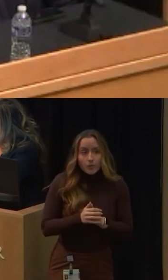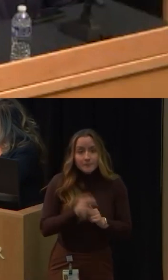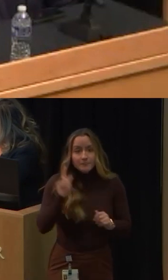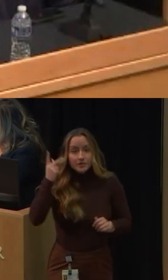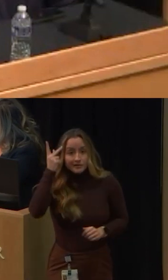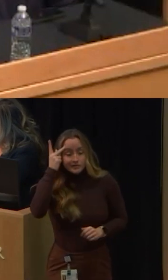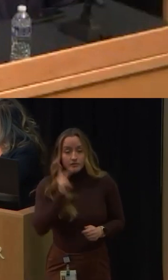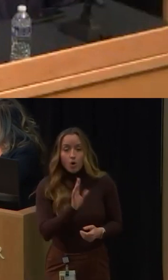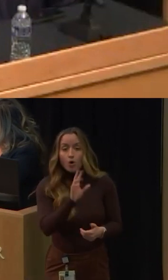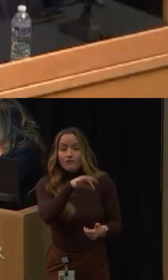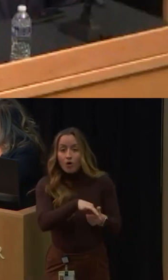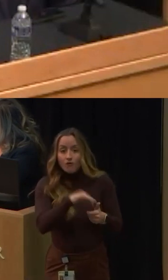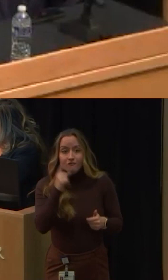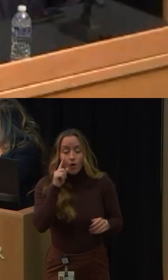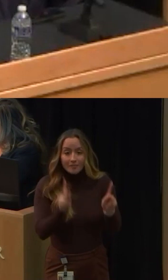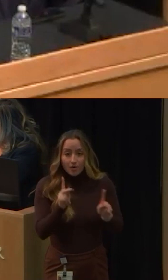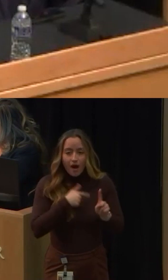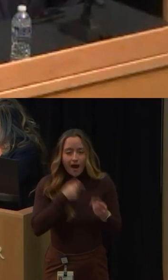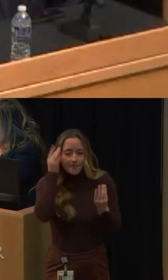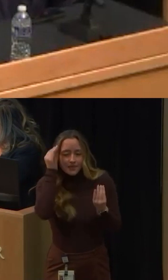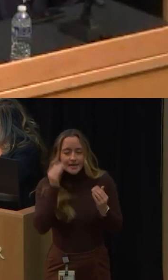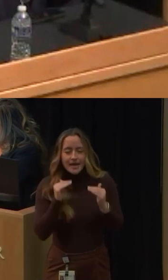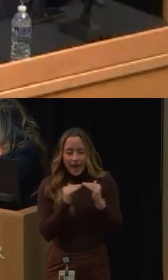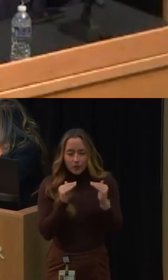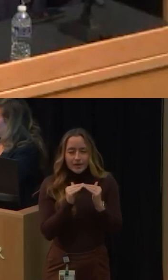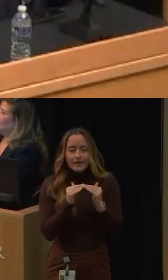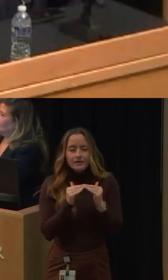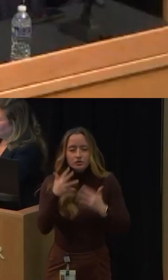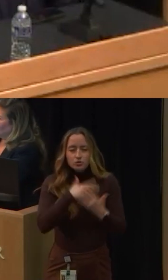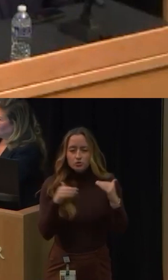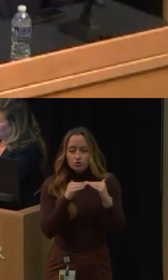I ask that you keep your equity and justice lens when that happens.